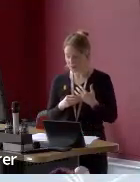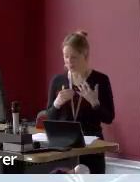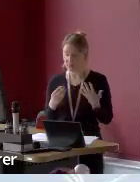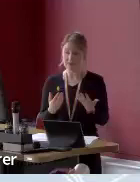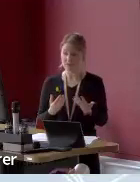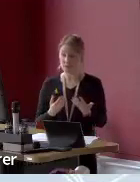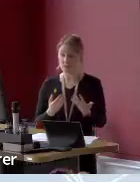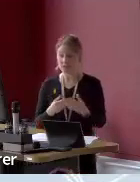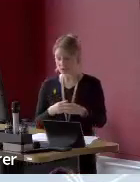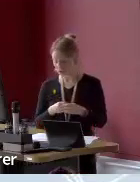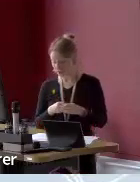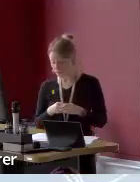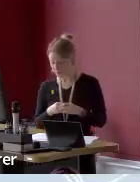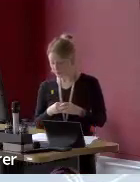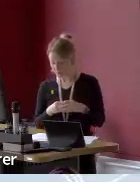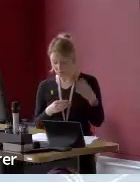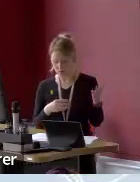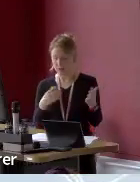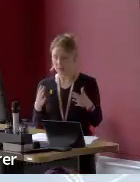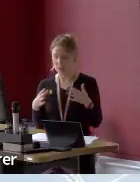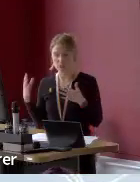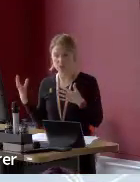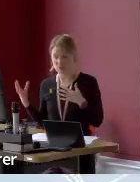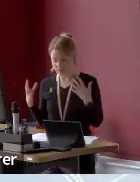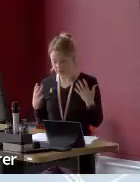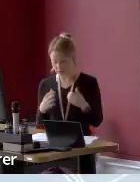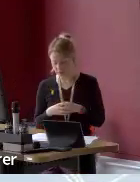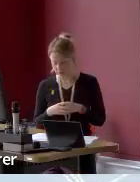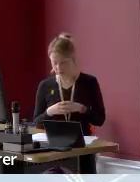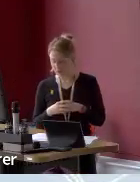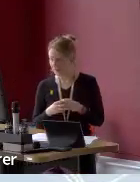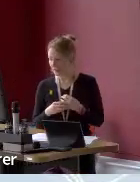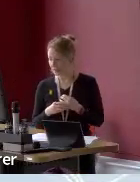people with diverse communication requirements children young people, older people and again.